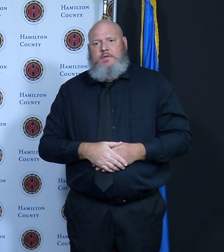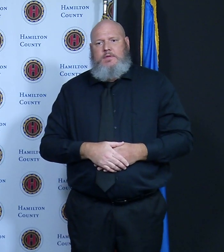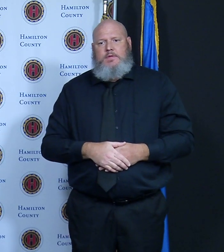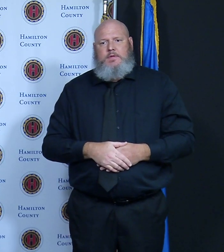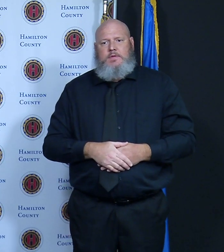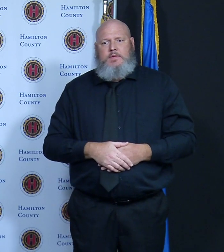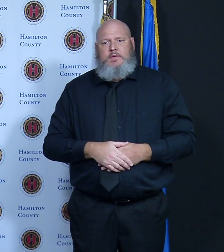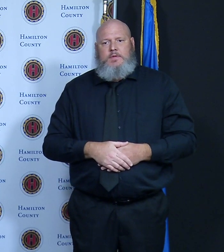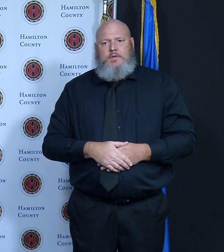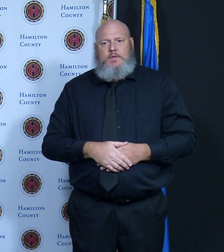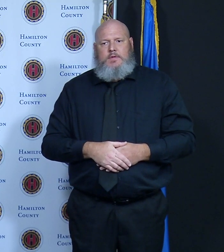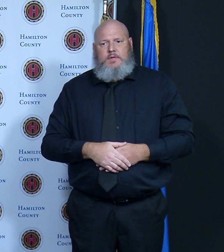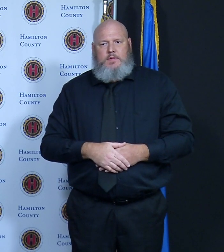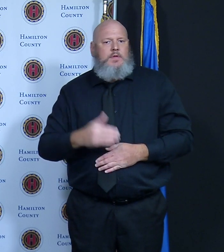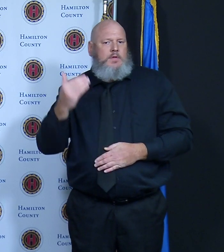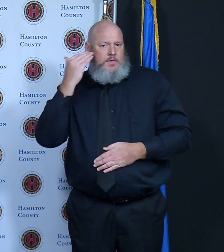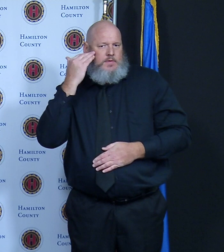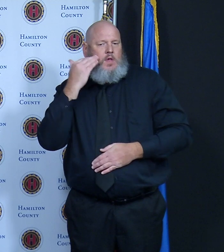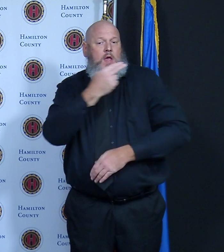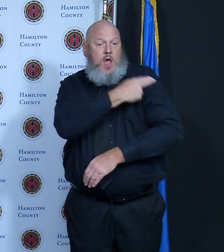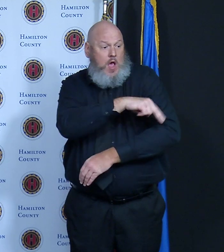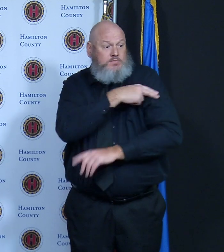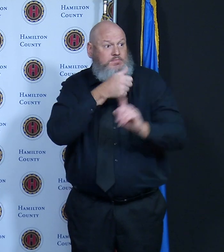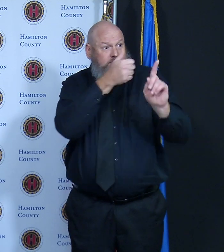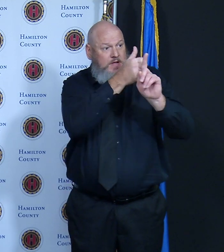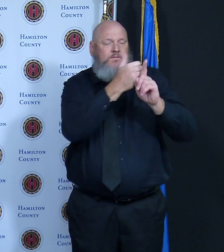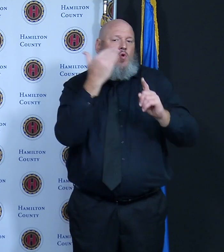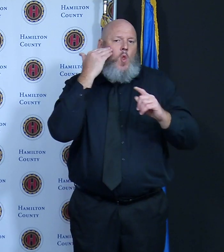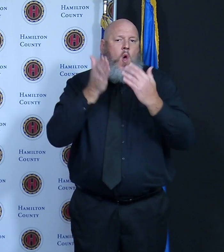you do find the need for and we're working with all healthcare providers